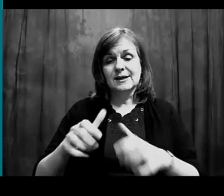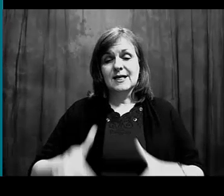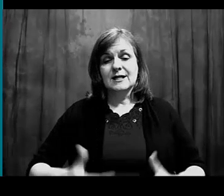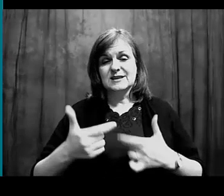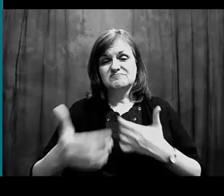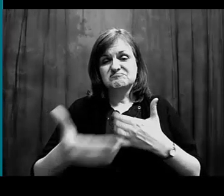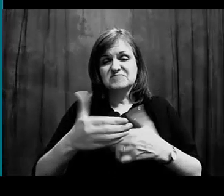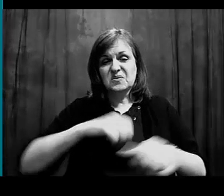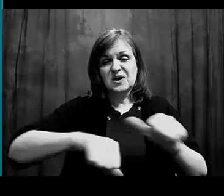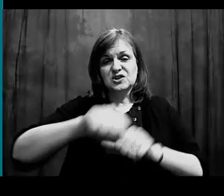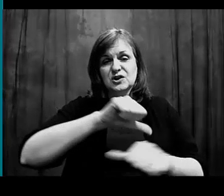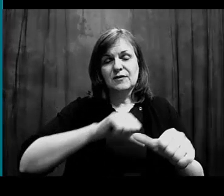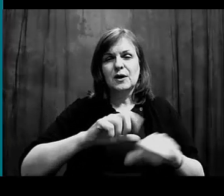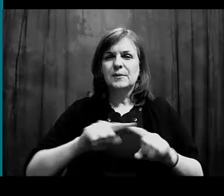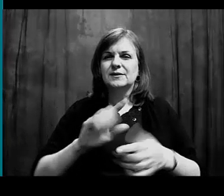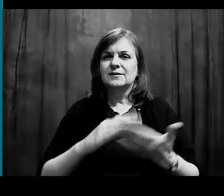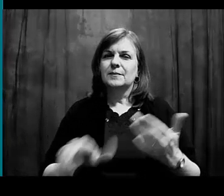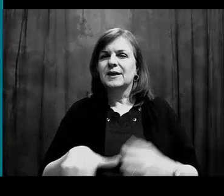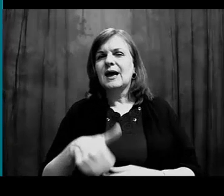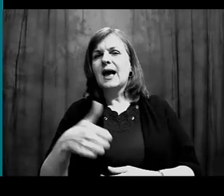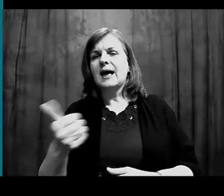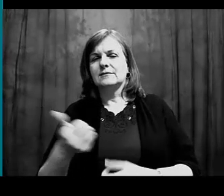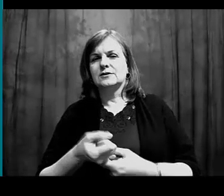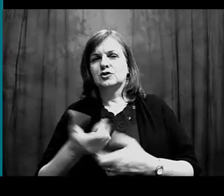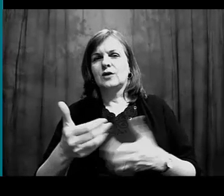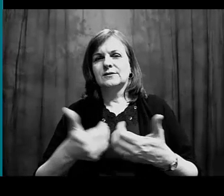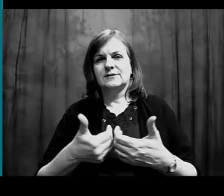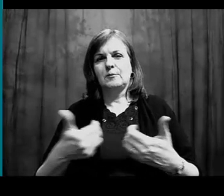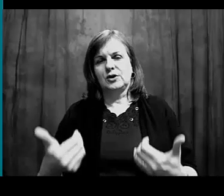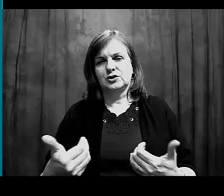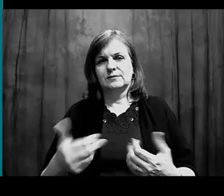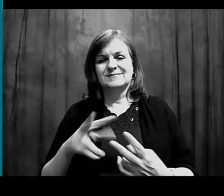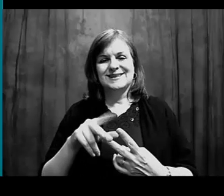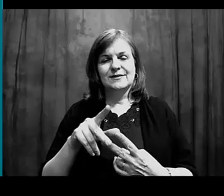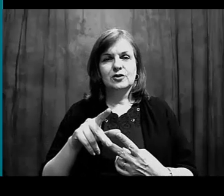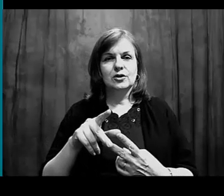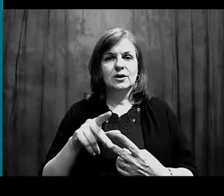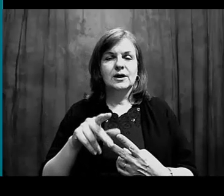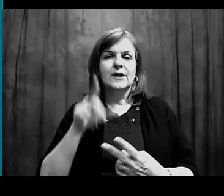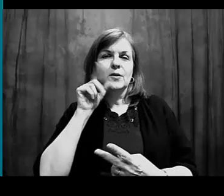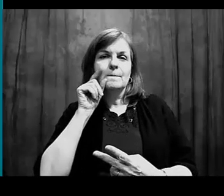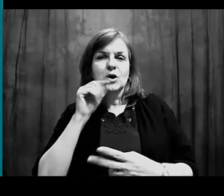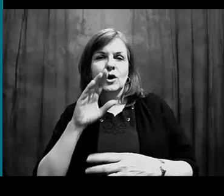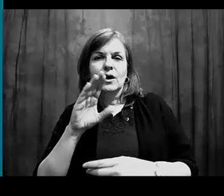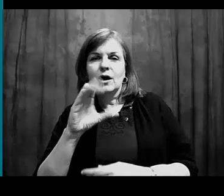populations still live in the same geographical area but something else has separated them